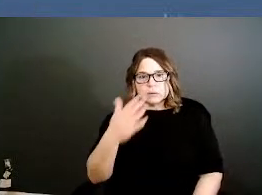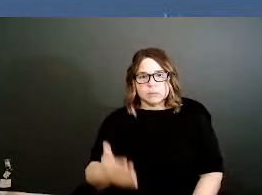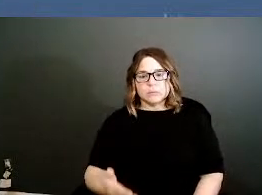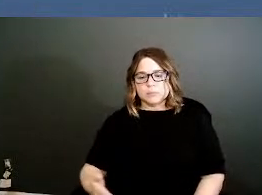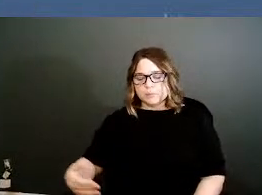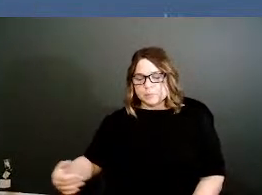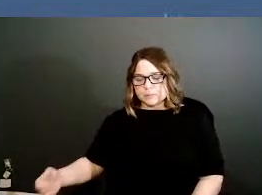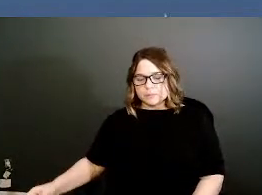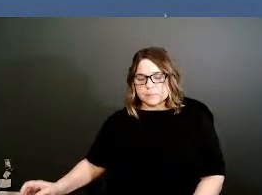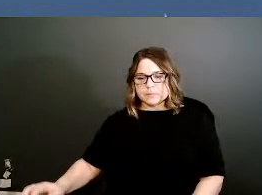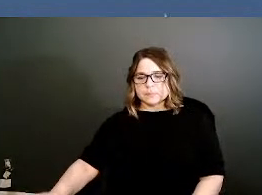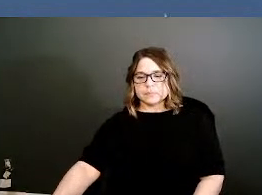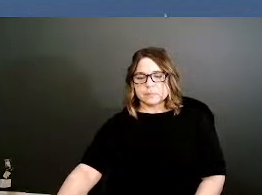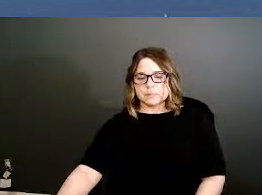≫ GREAT. HELLO.